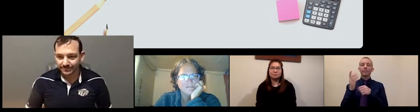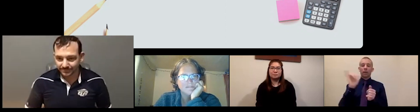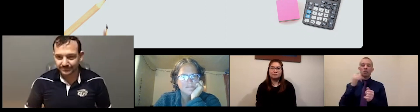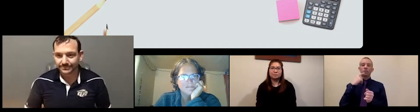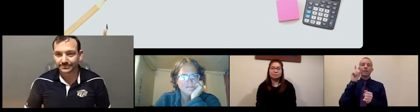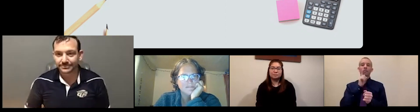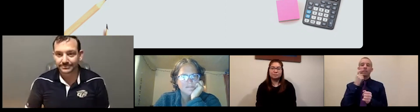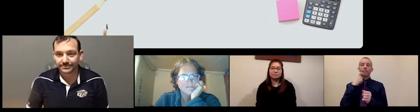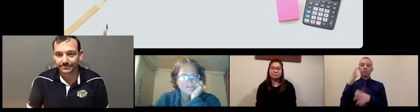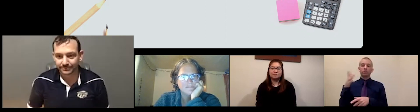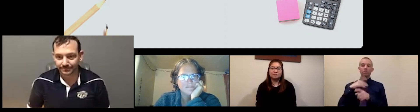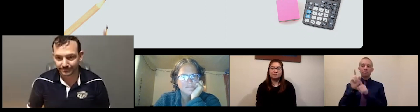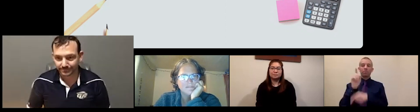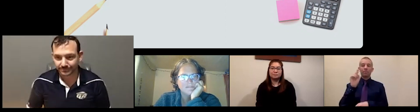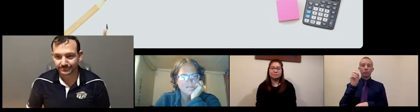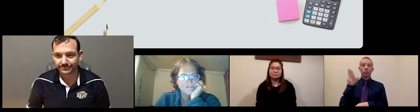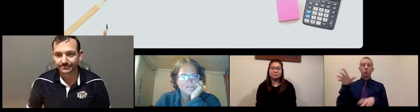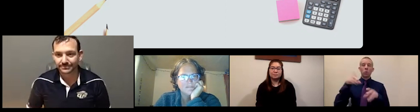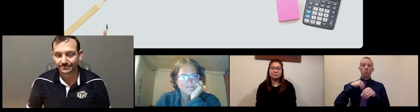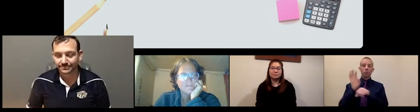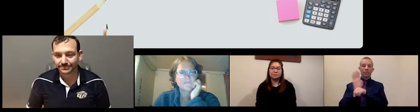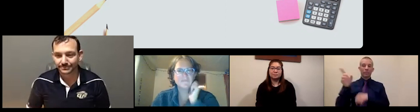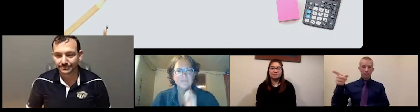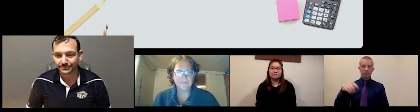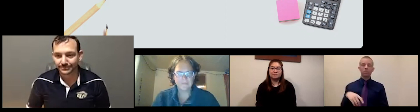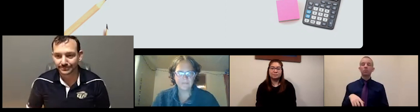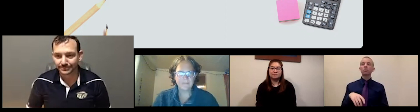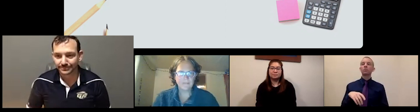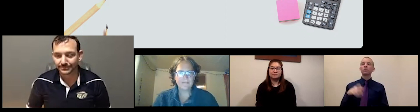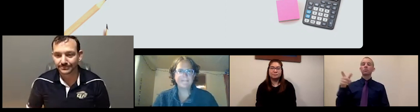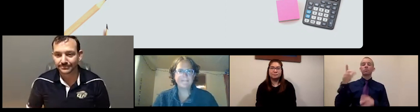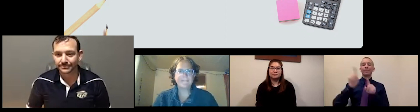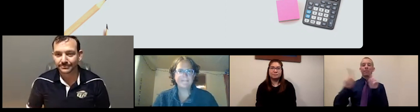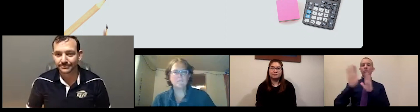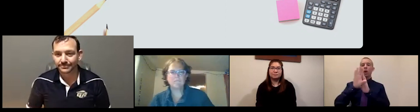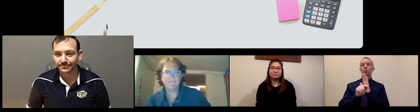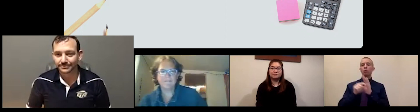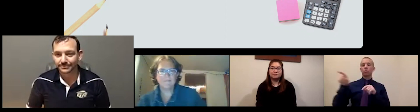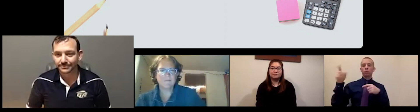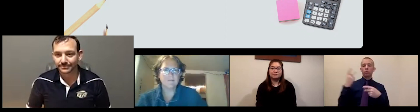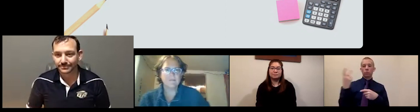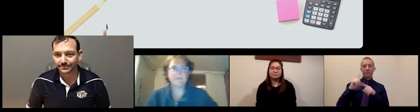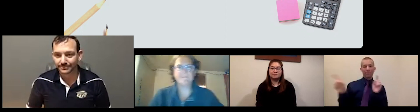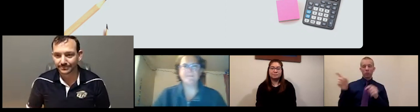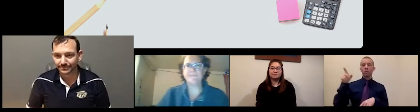Like I said before, the deaf dentist who’s my mentor owns a private business. We have different backgrounds.